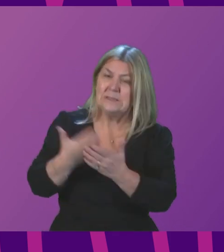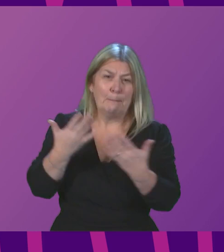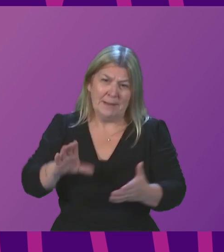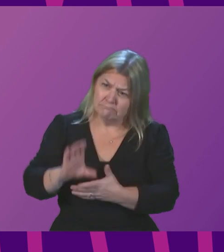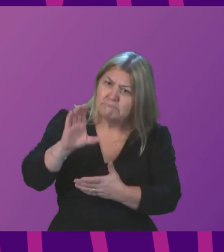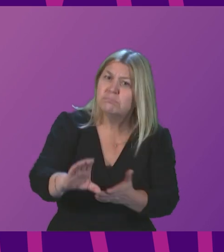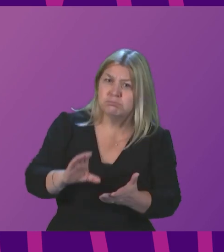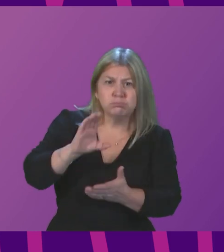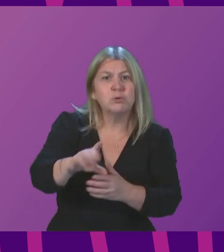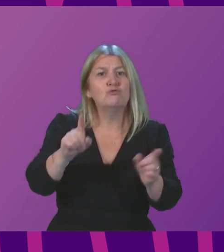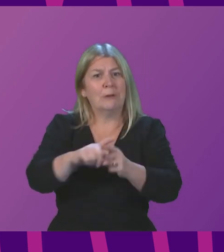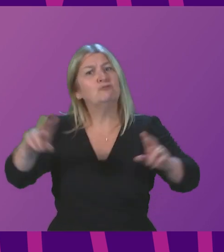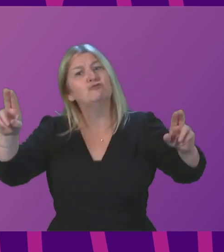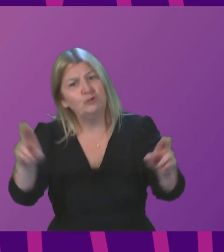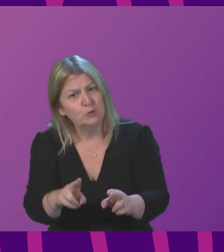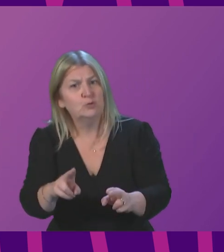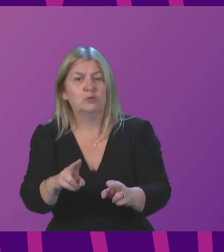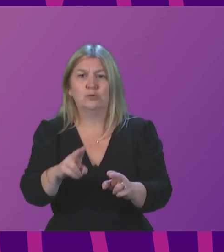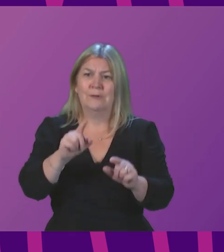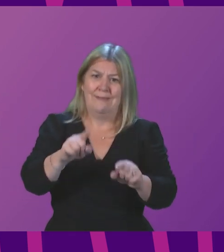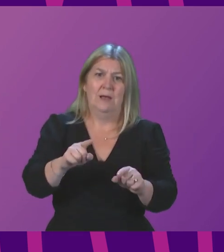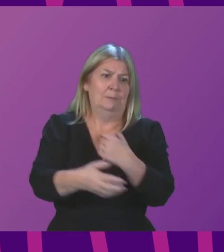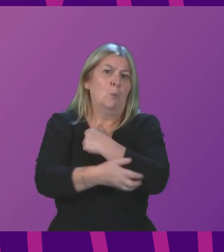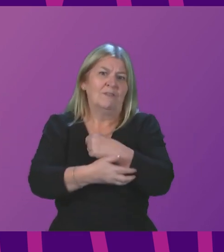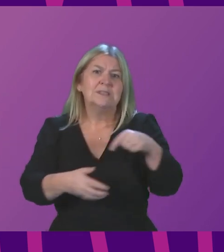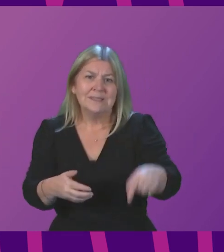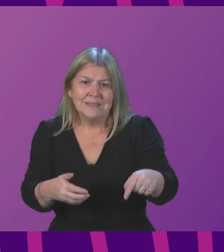energy efficiency. We also continue to fund Home Energy Scotland, which can provide advice